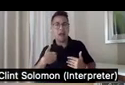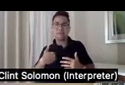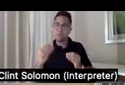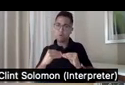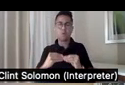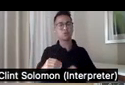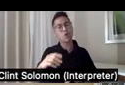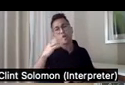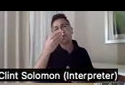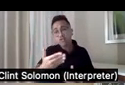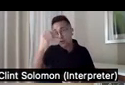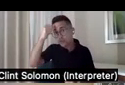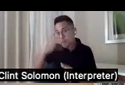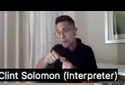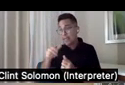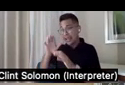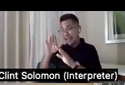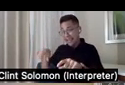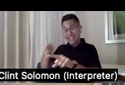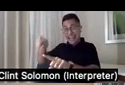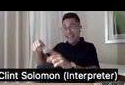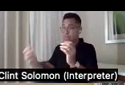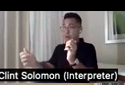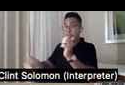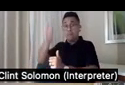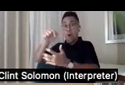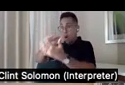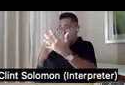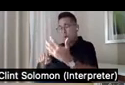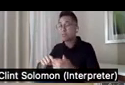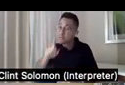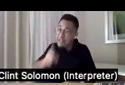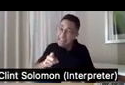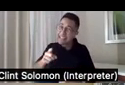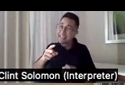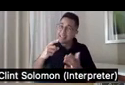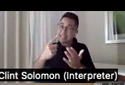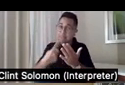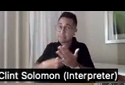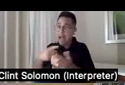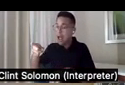need the most sometimes are getting the least in terms of opportunities and that causes a delay